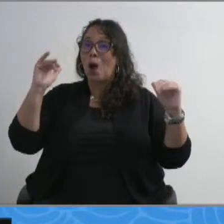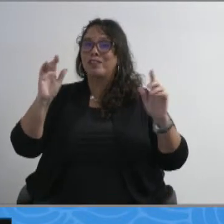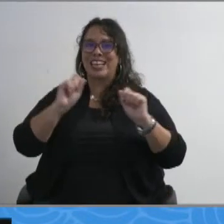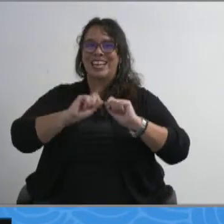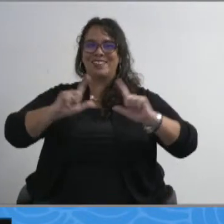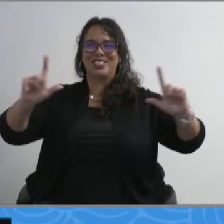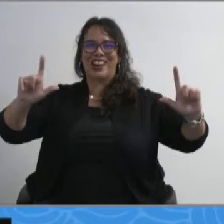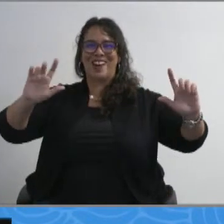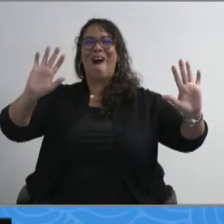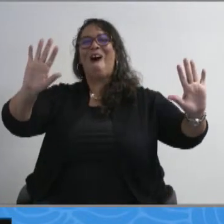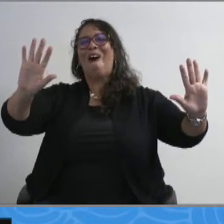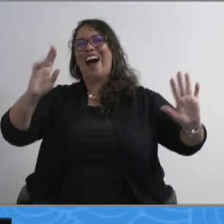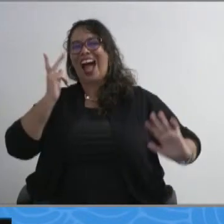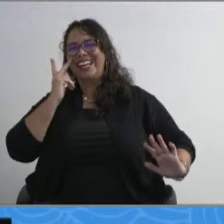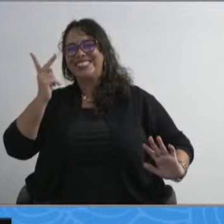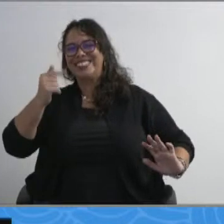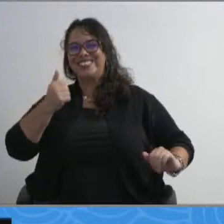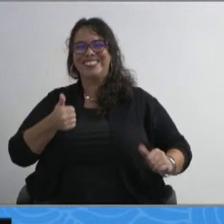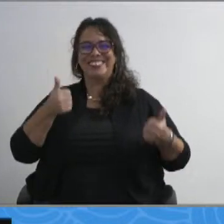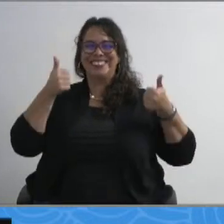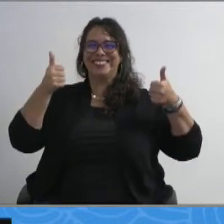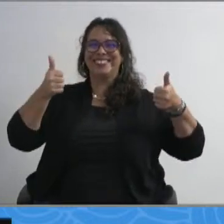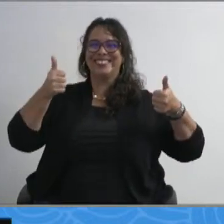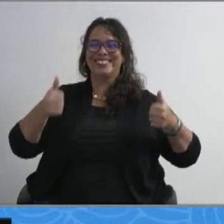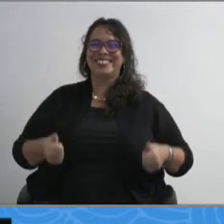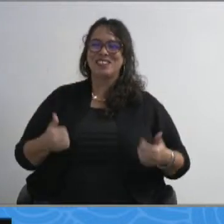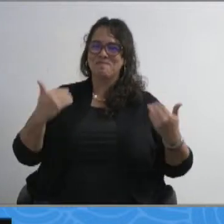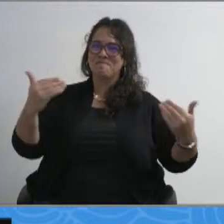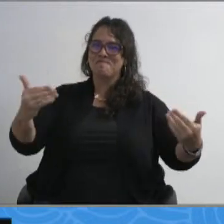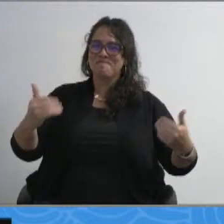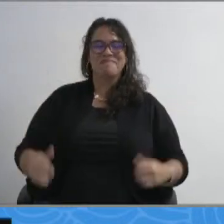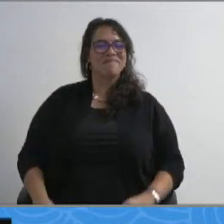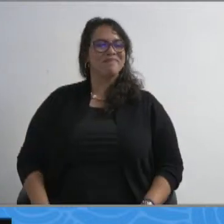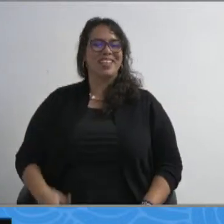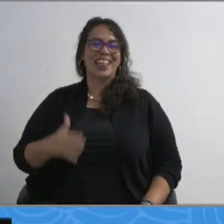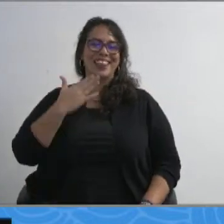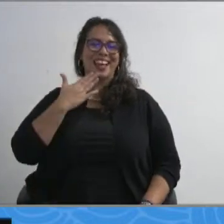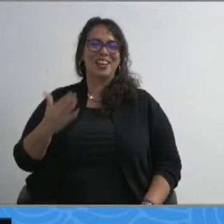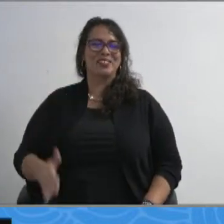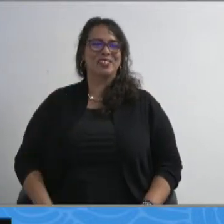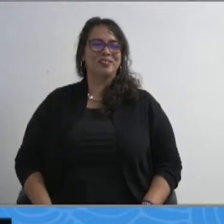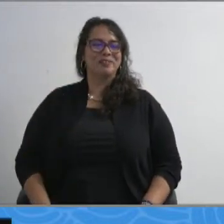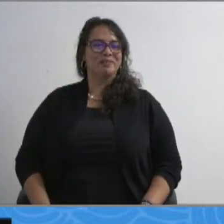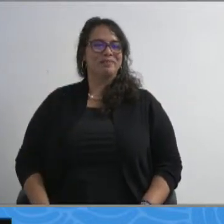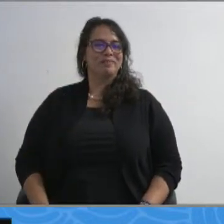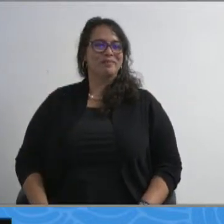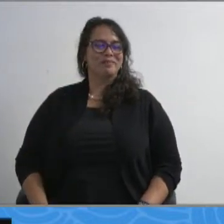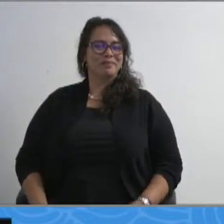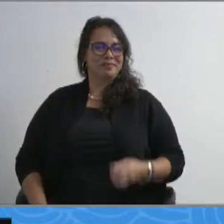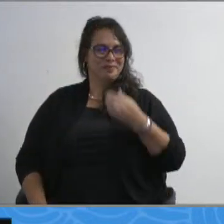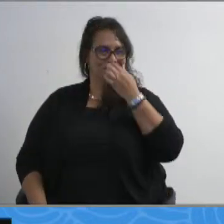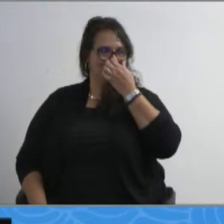There you are. I see you. It's up? - [Carmen] You're up. You're good to go. - [James] All right. Thank you. All right. So, as I said before,